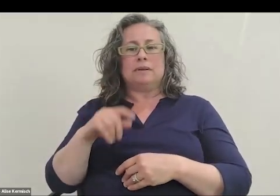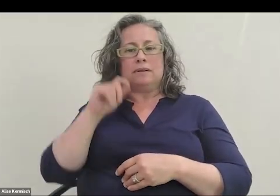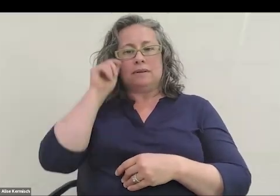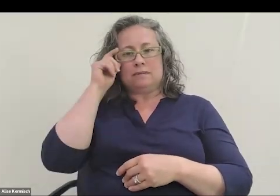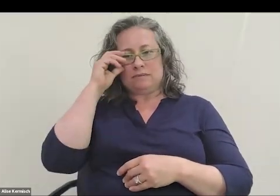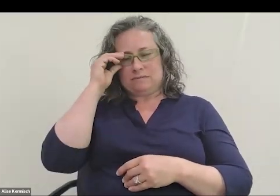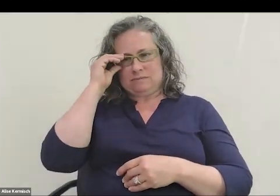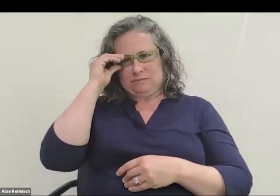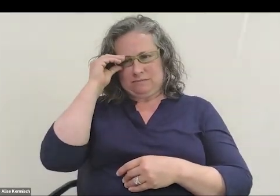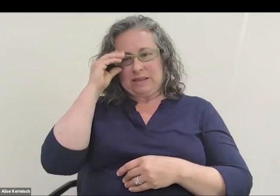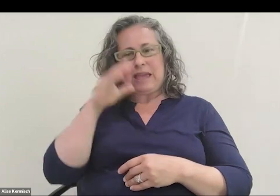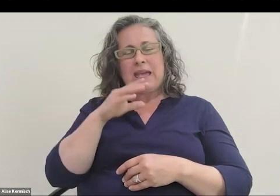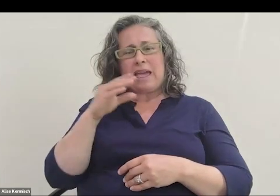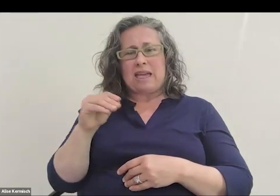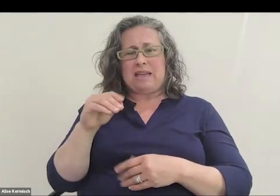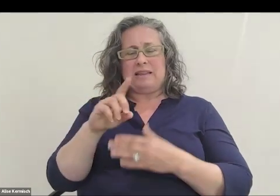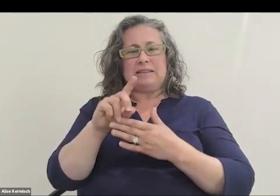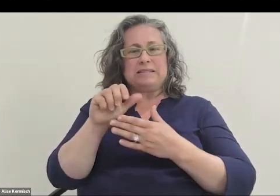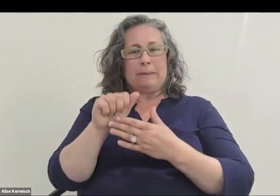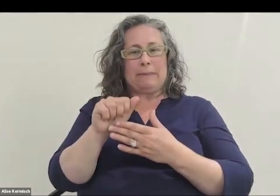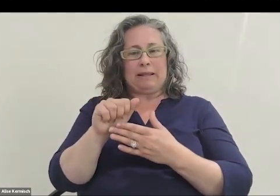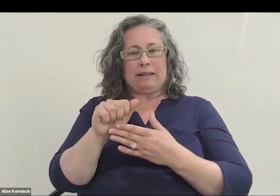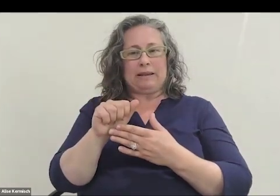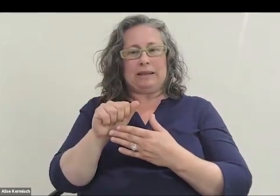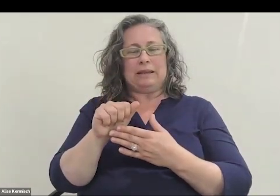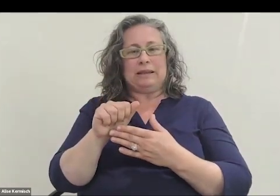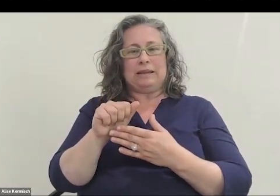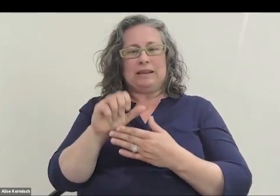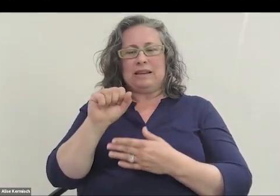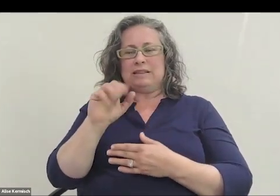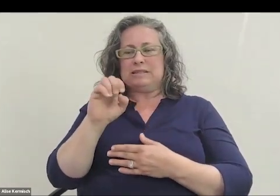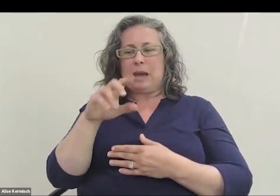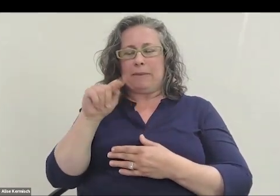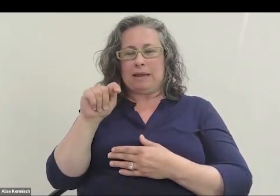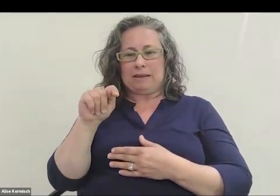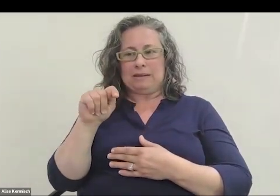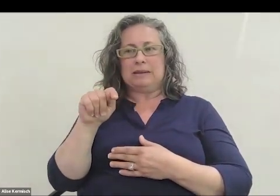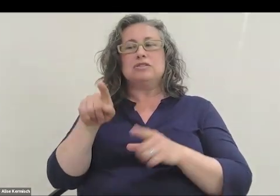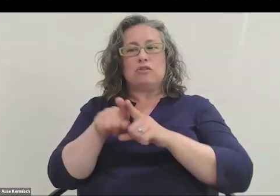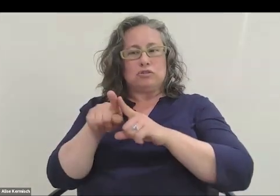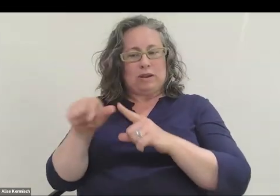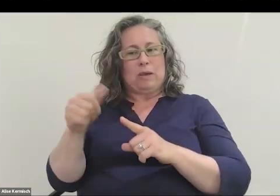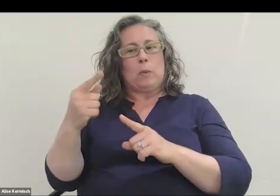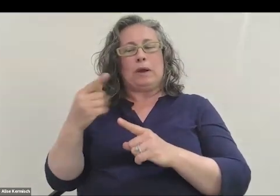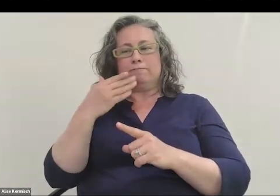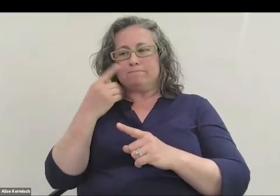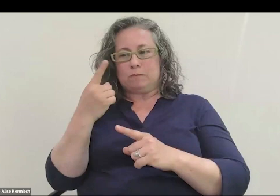wrote that Disability & Intersectionality Summit by Sandy Ho is another good one to go to. Yes, I would agree to that. Love that.